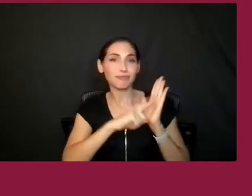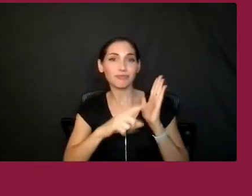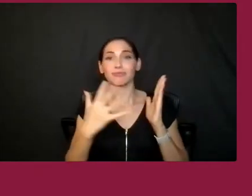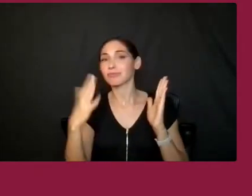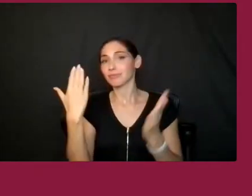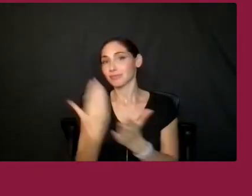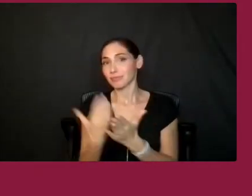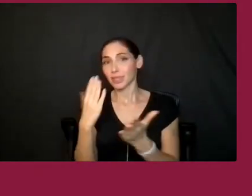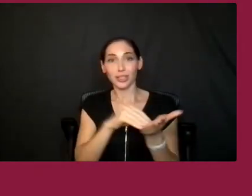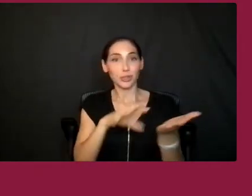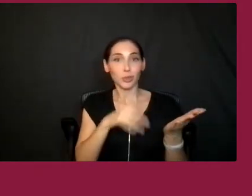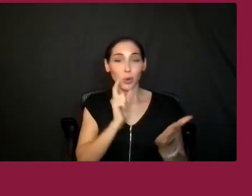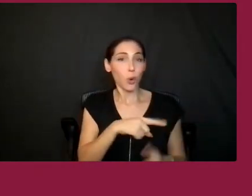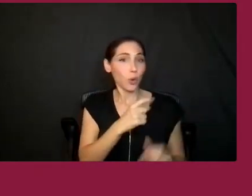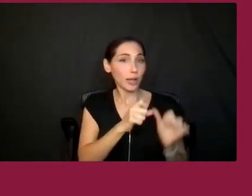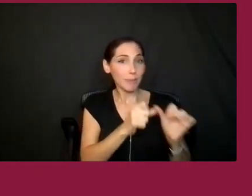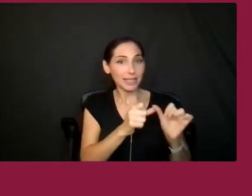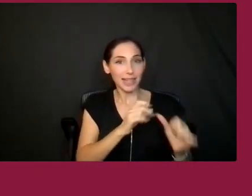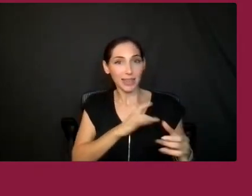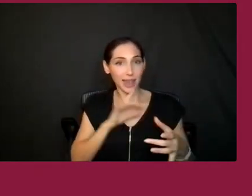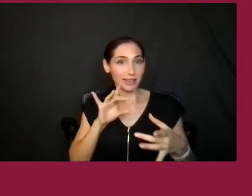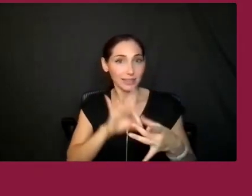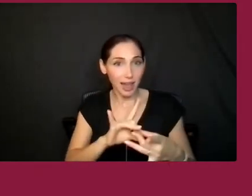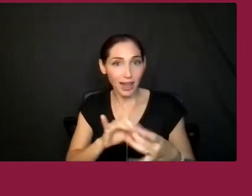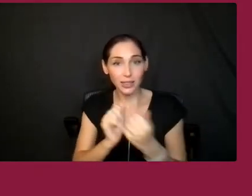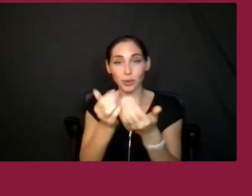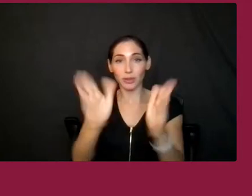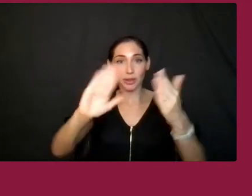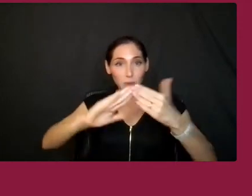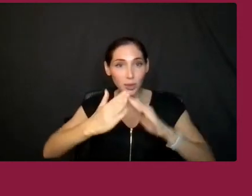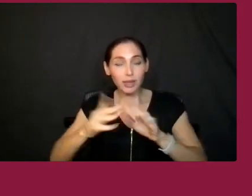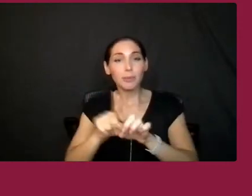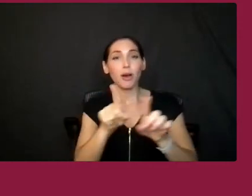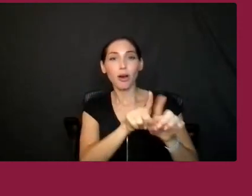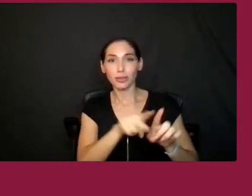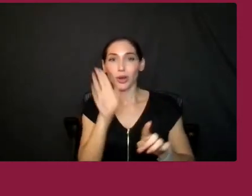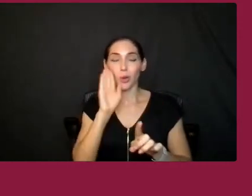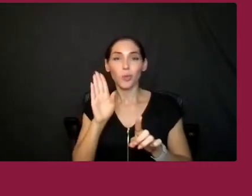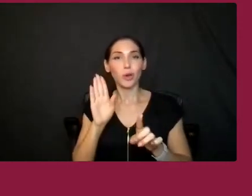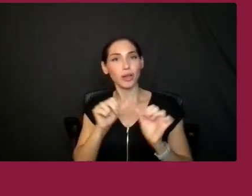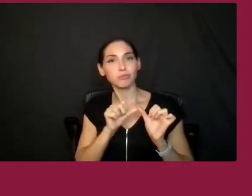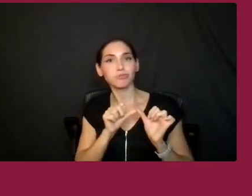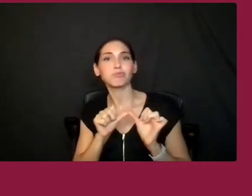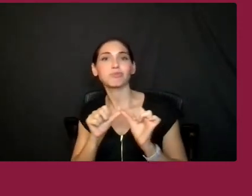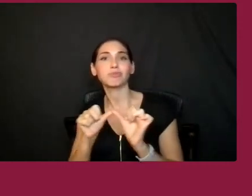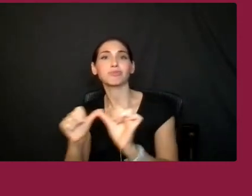will not only maintain these ties with the larger community, but also they will carry these networking skills into the future.